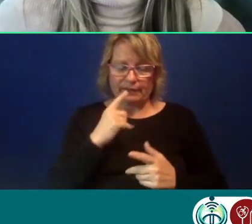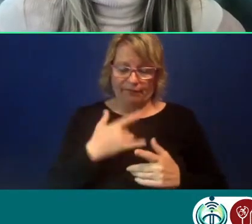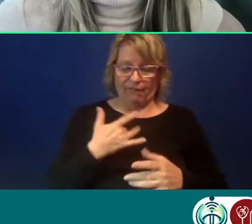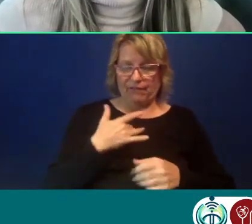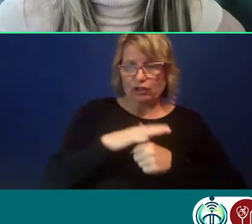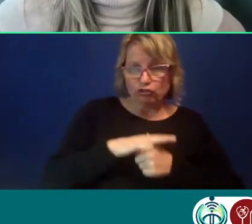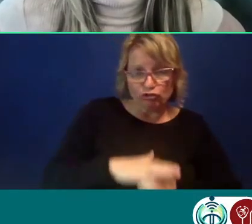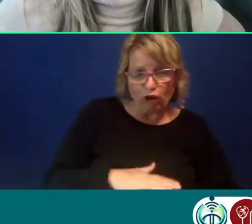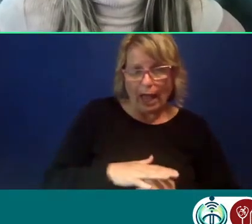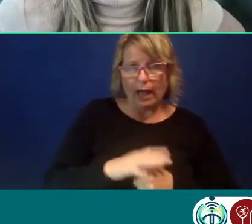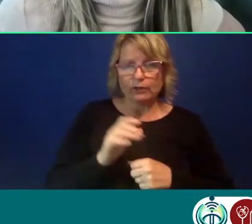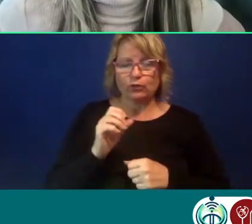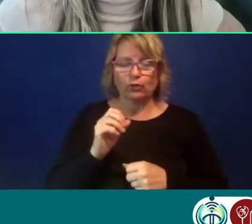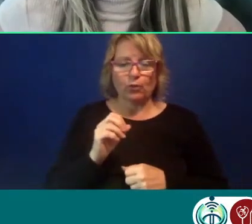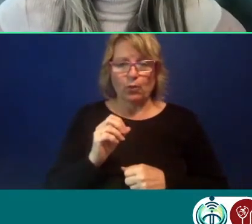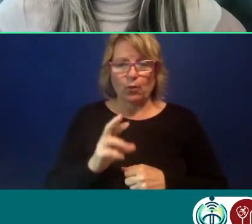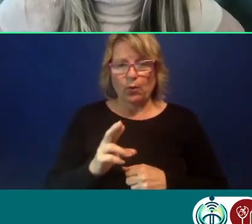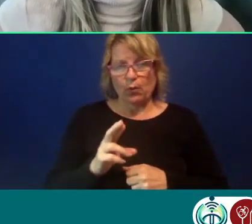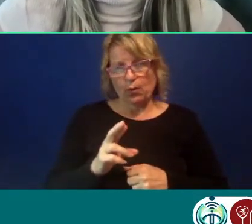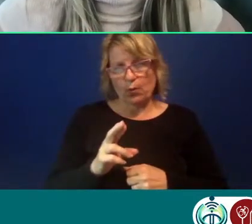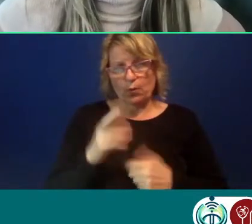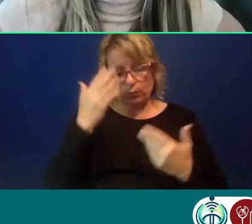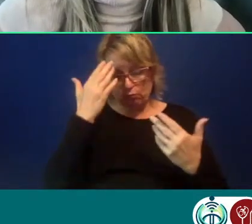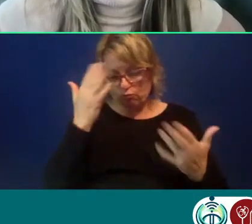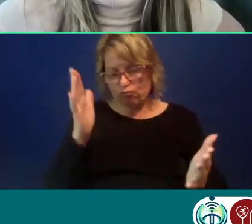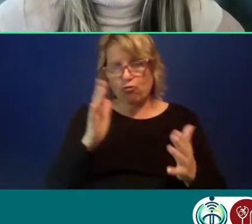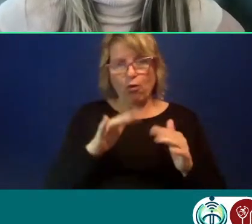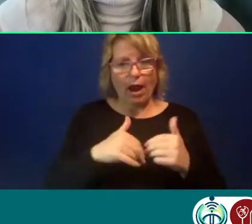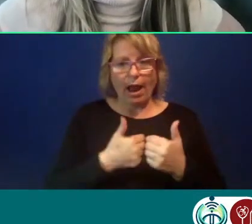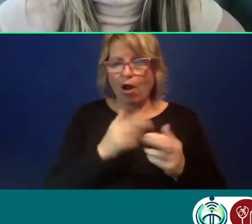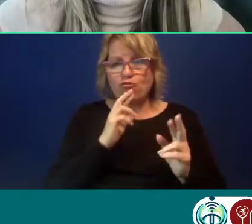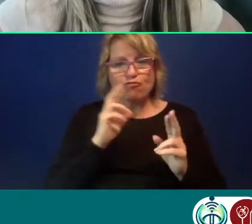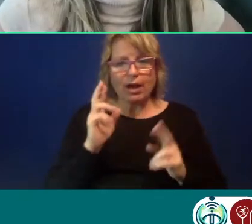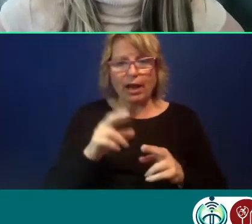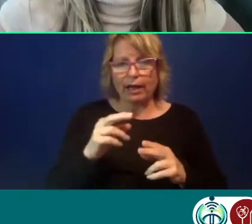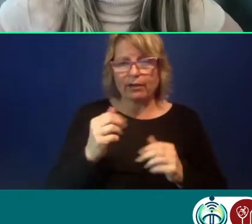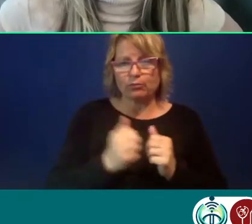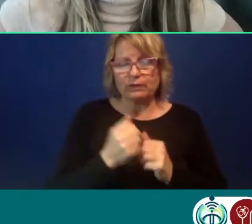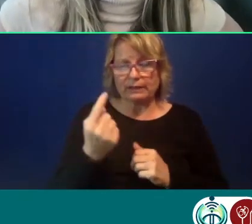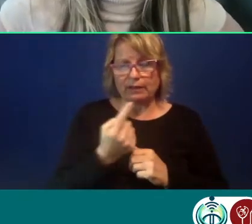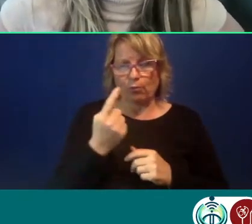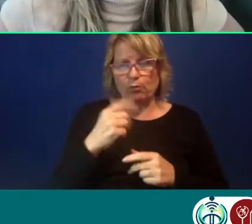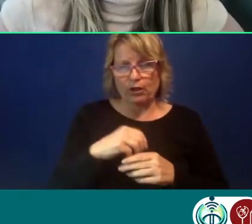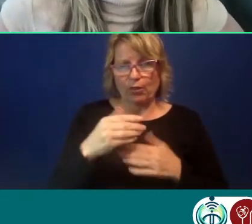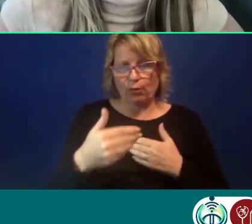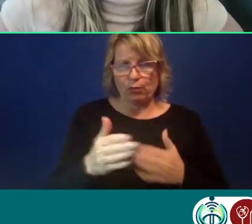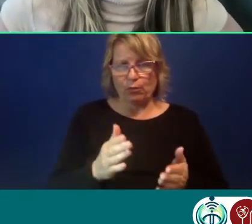feel that I don't know how to react with somebody in the room, I might revert to selective mutism